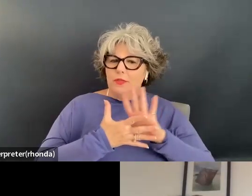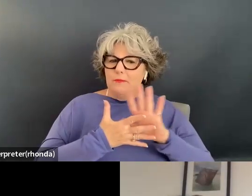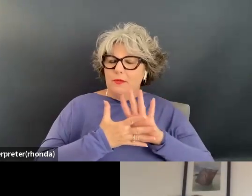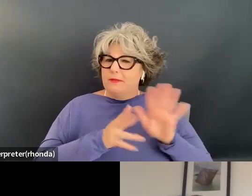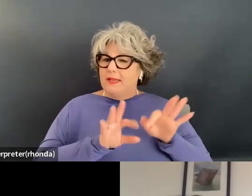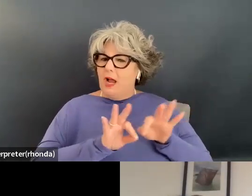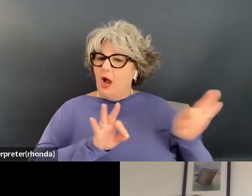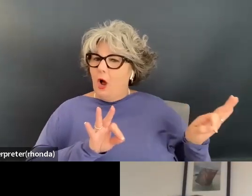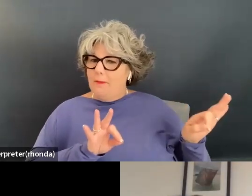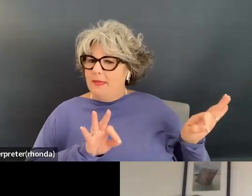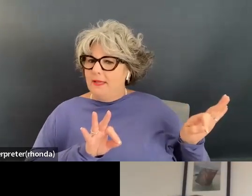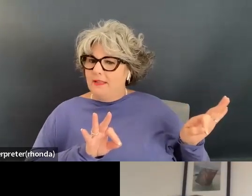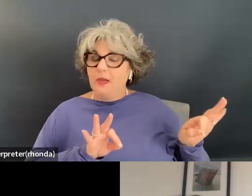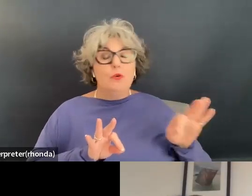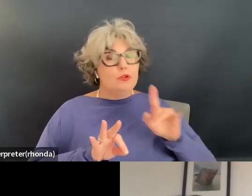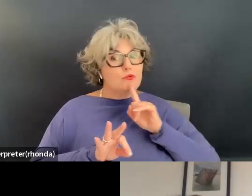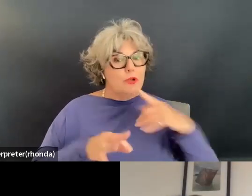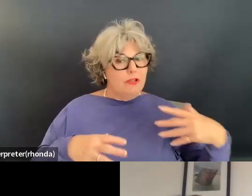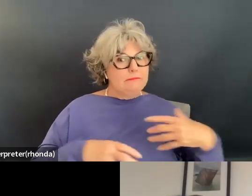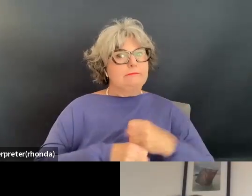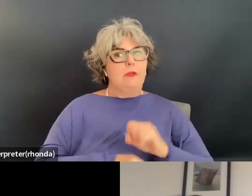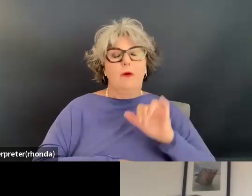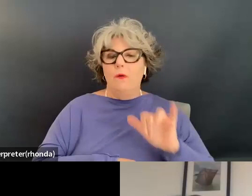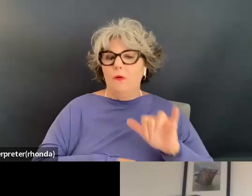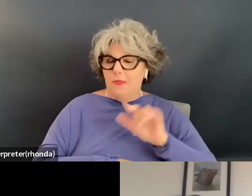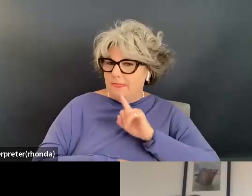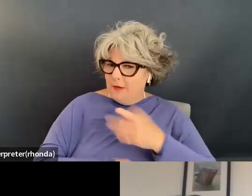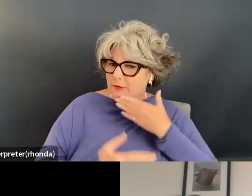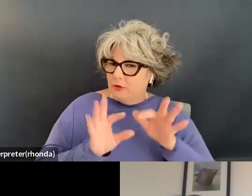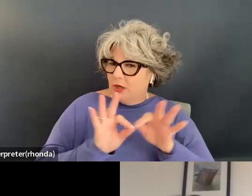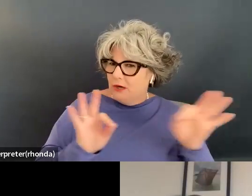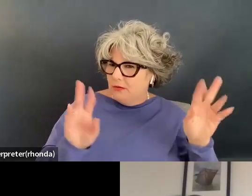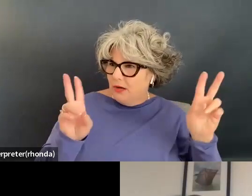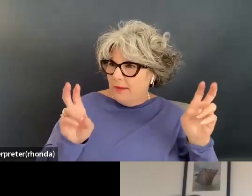which was really well said, and I was still like, "Okay, that was really good." And he was like,